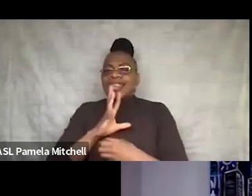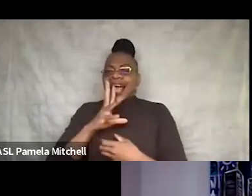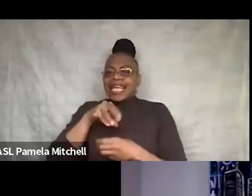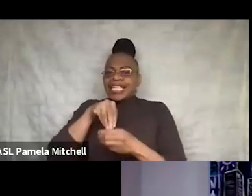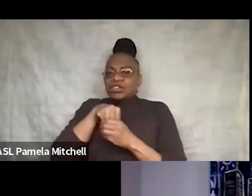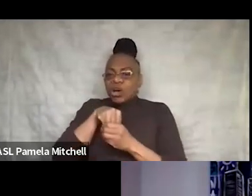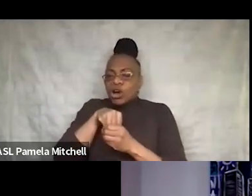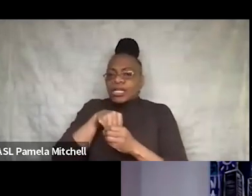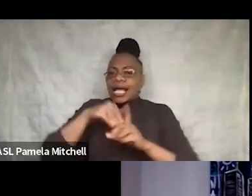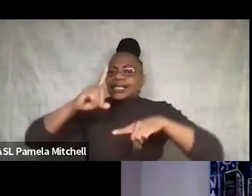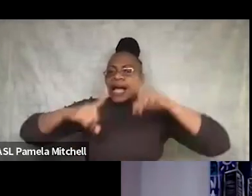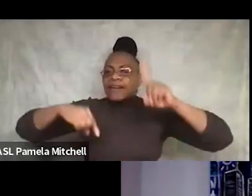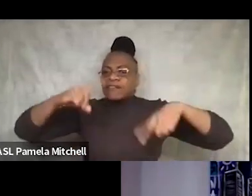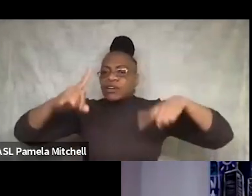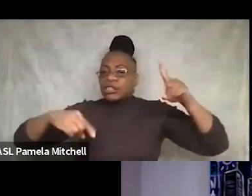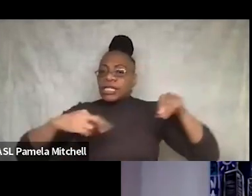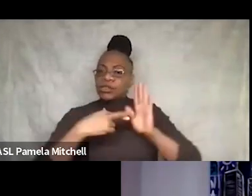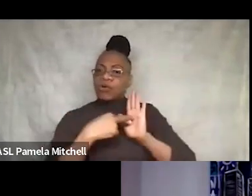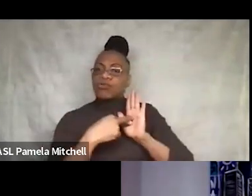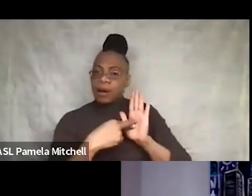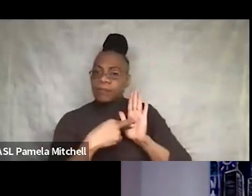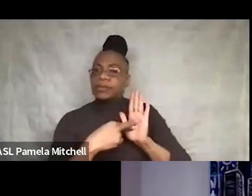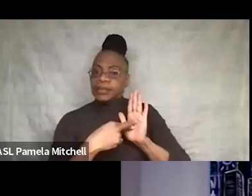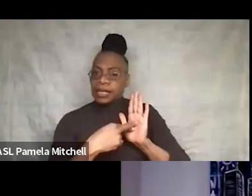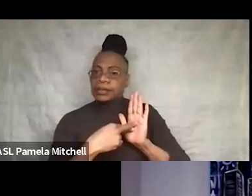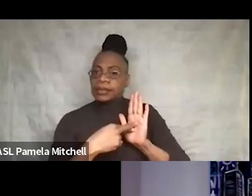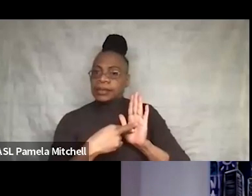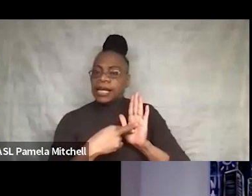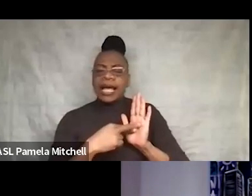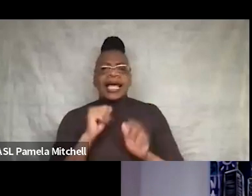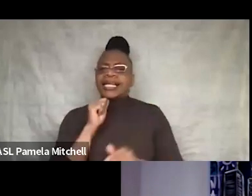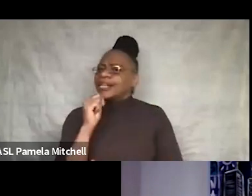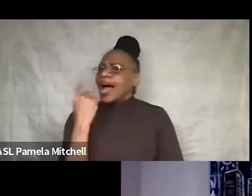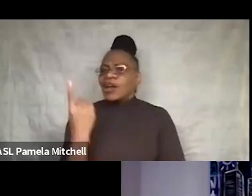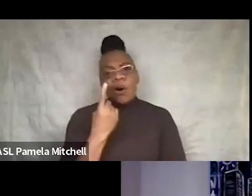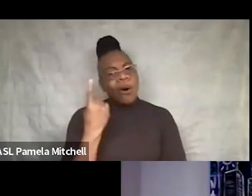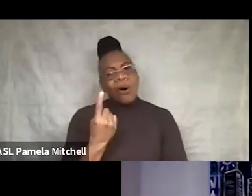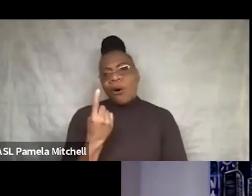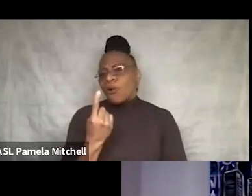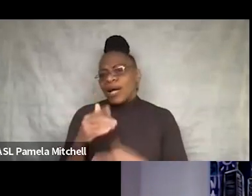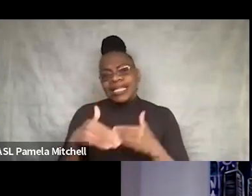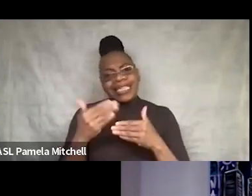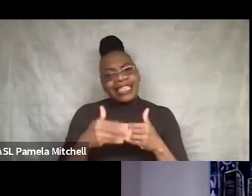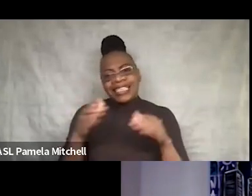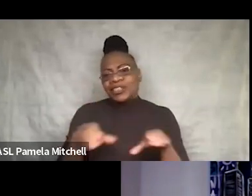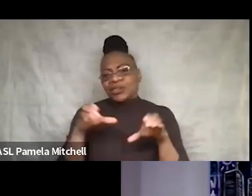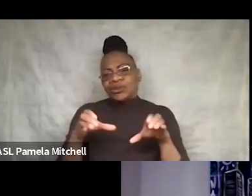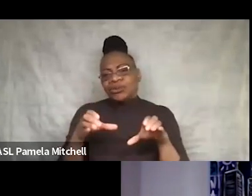diversity is represented, right? And that's not always easy to do, but making sure that when we think about, you know,